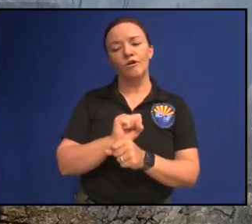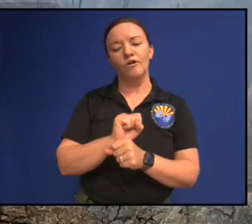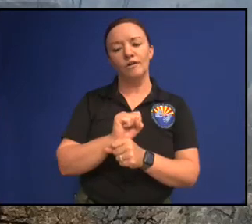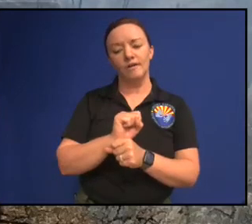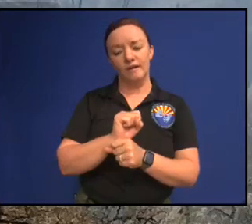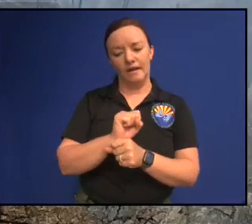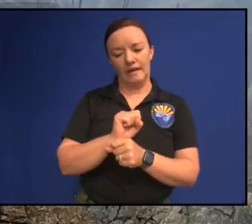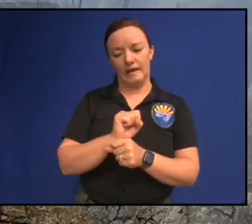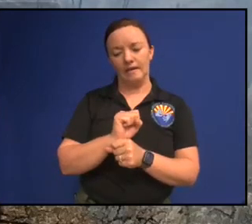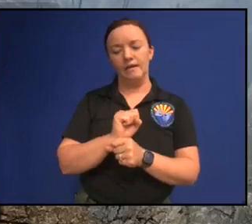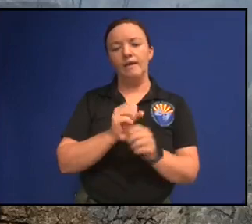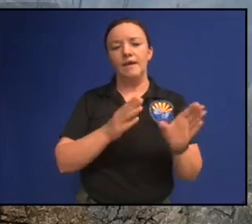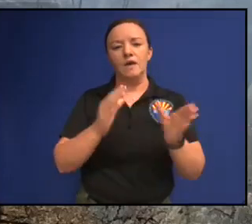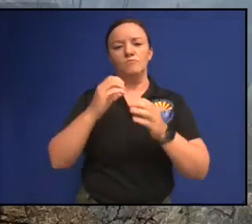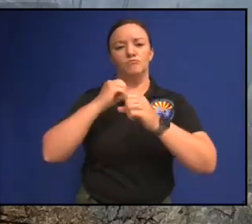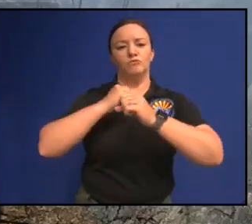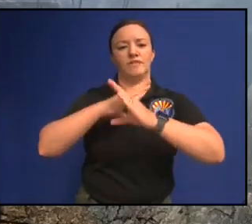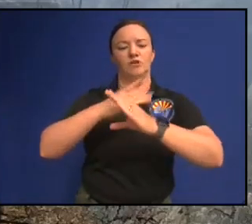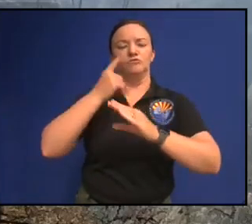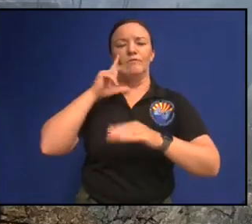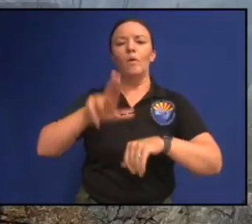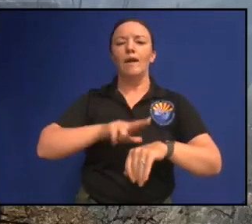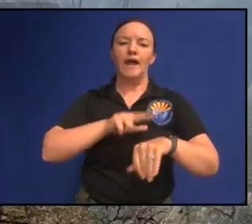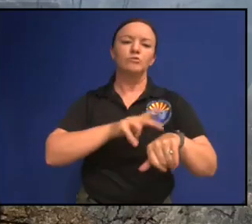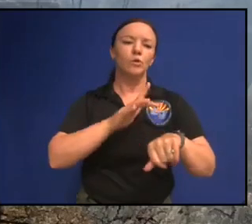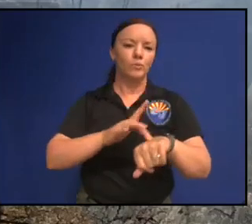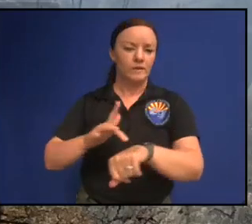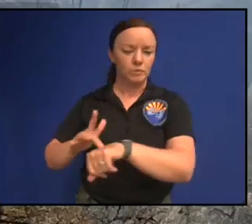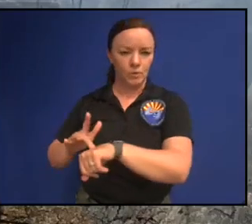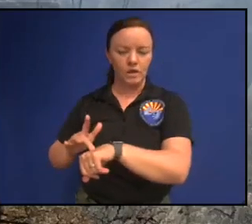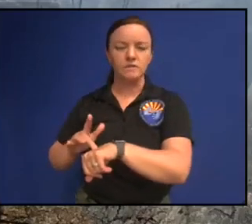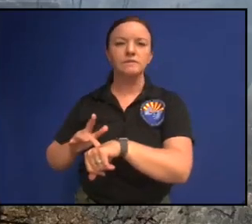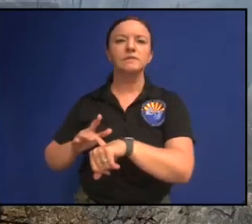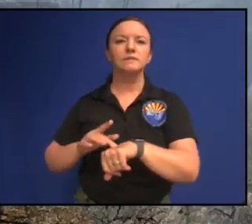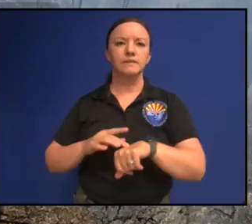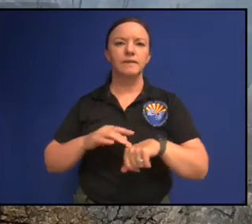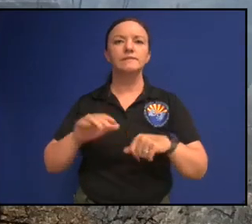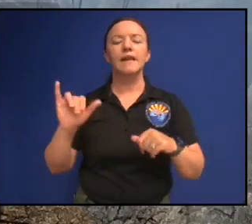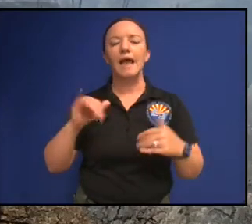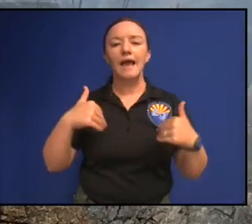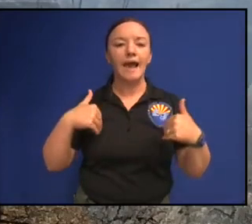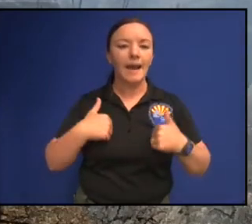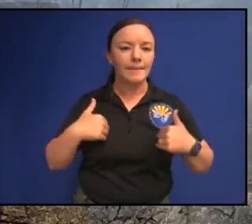PROTECT NATURAL RESOURCES, ENDANGERED SPECIES, WILDLIFE, PLANTS.